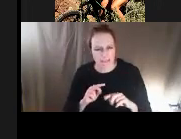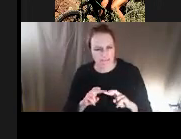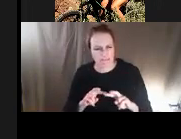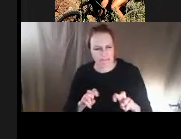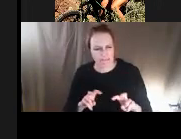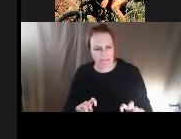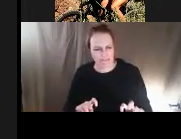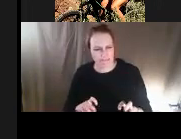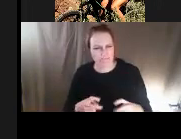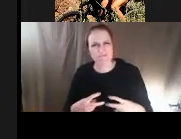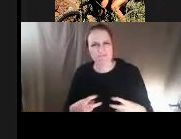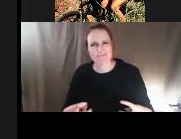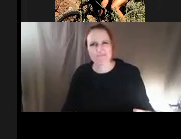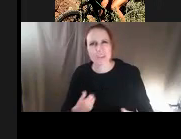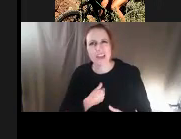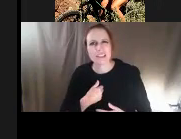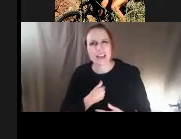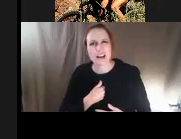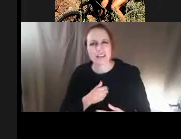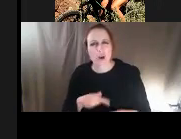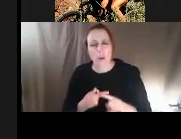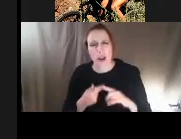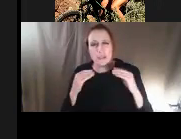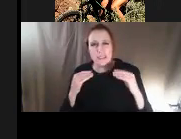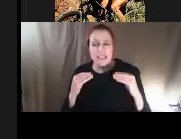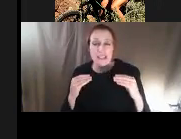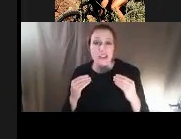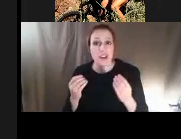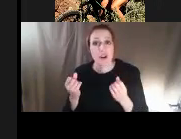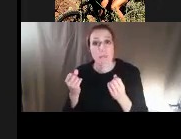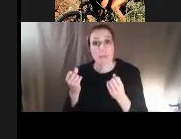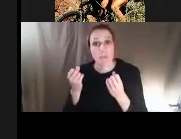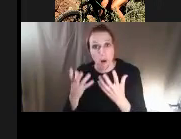When I started teaching that multicultural class the day after George Floyd murder.